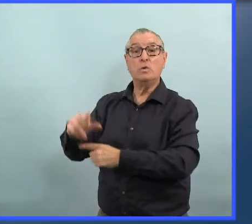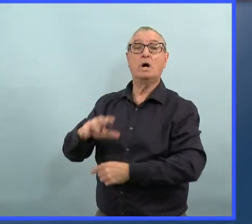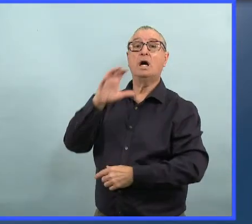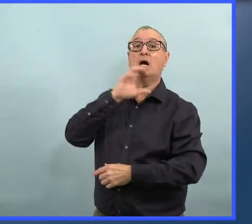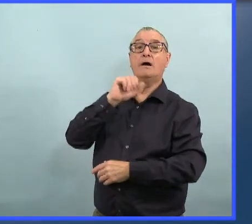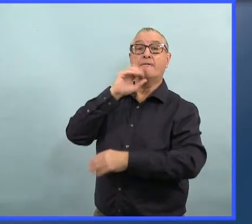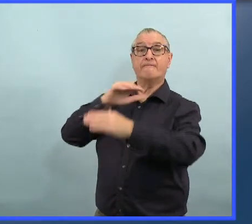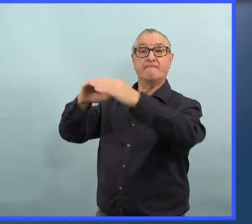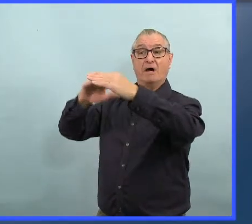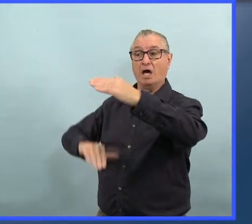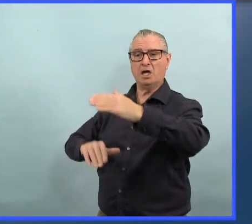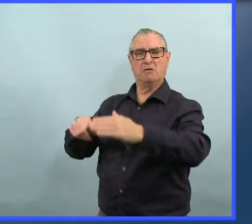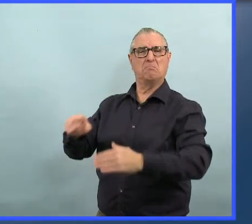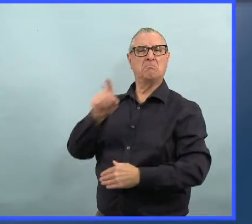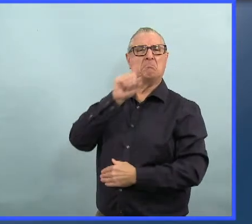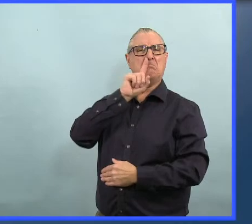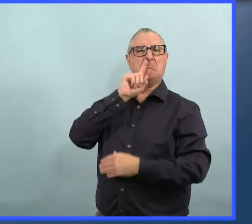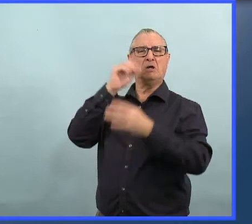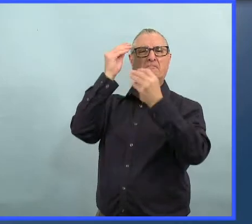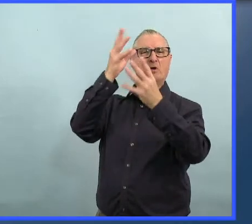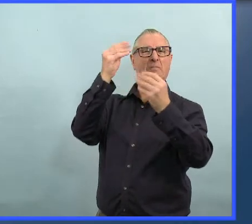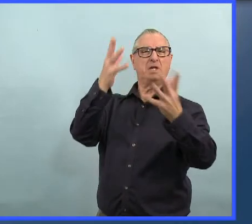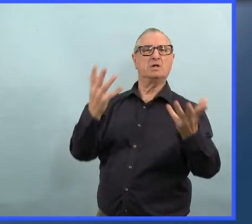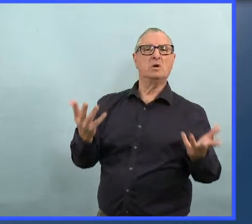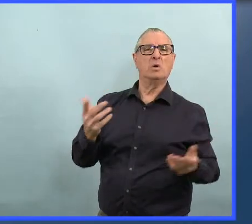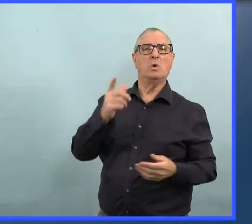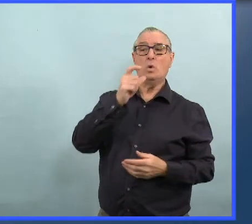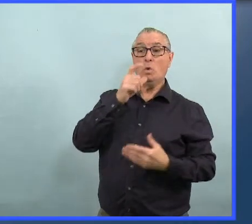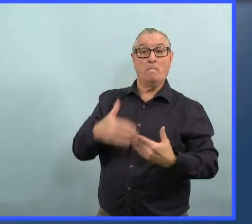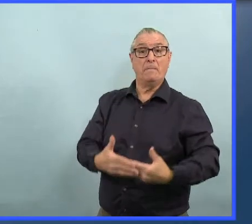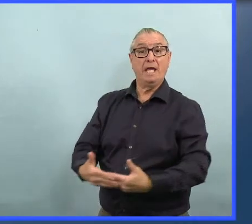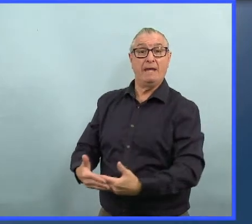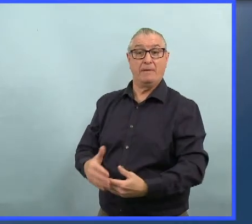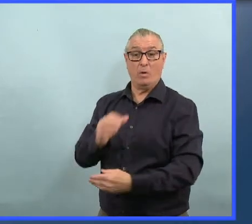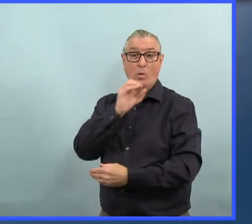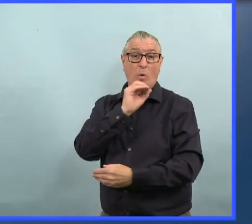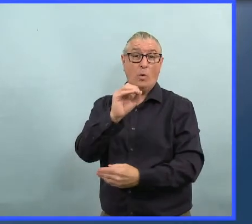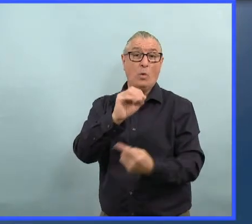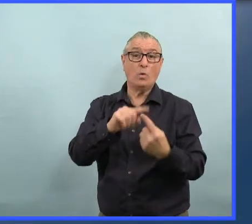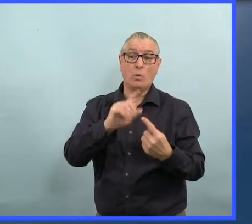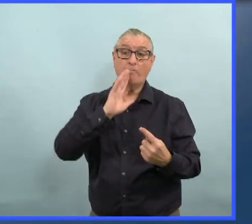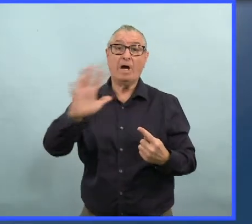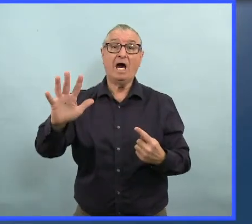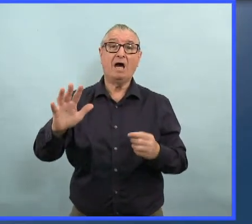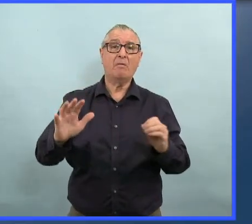infections in those very young kids and how can parents and daycares properly assess the risk